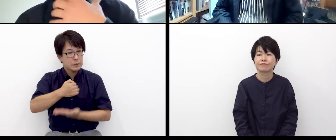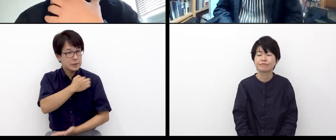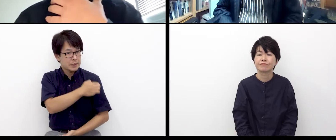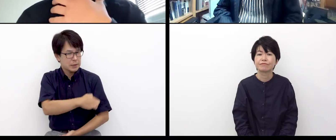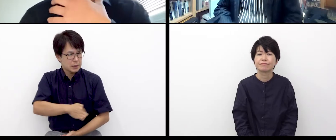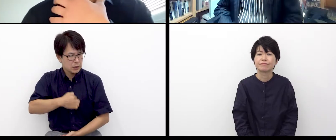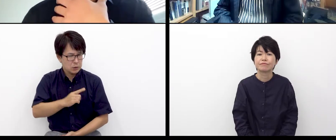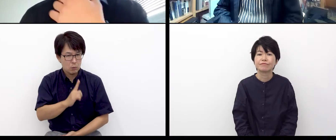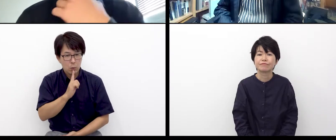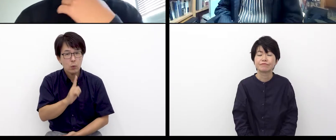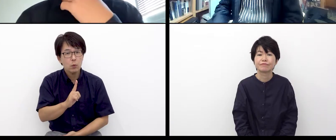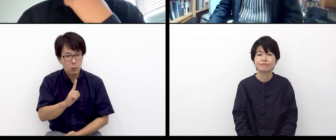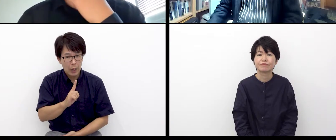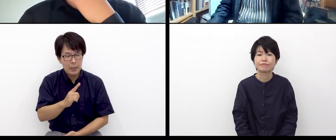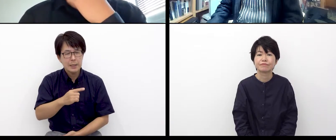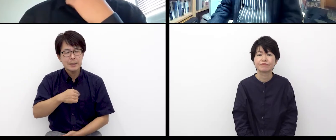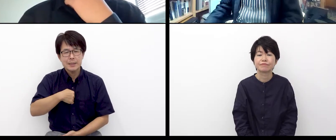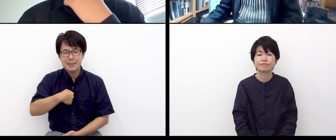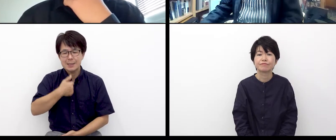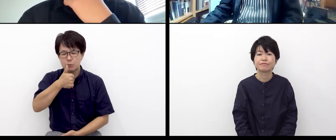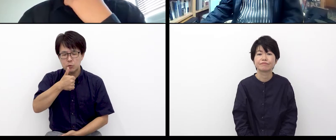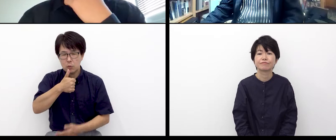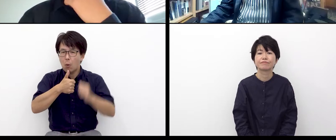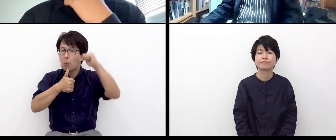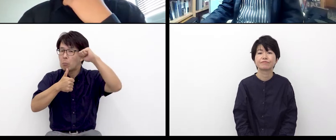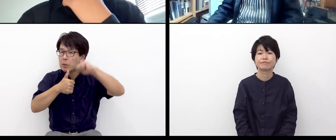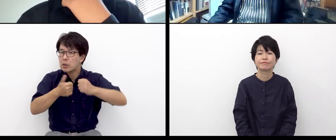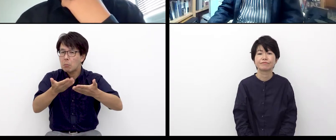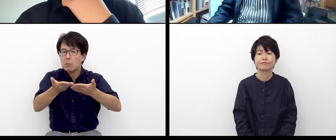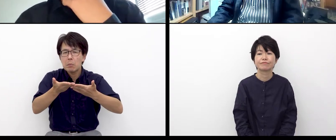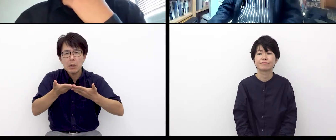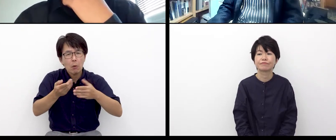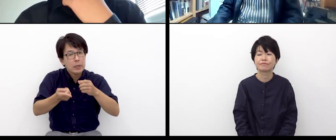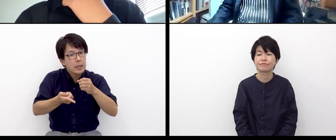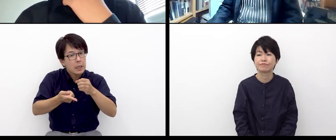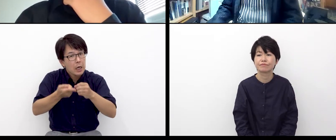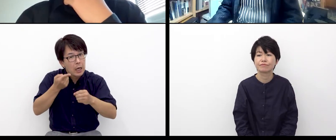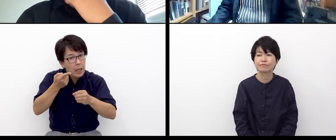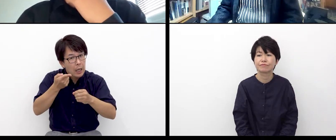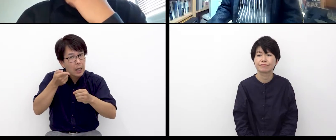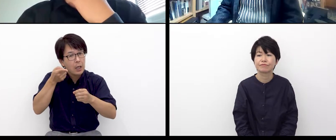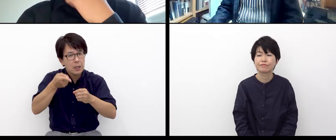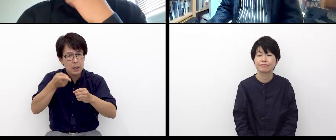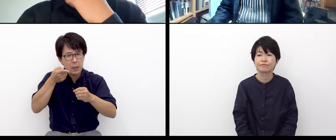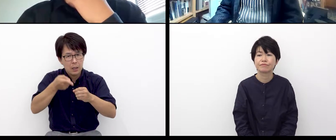something like self-respect, or a trigger that someone accepts them.